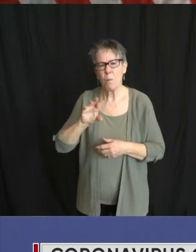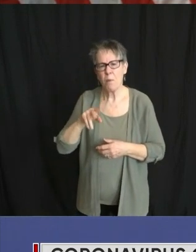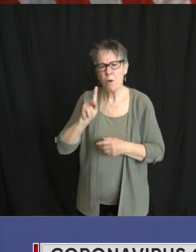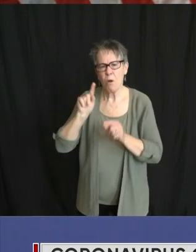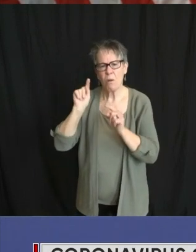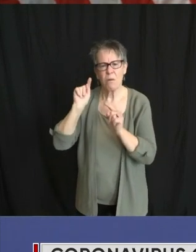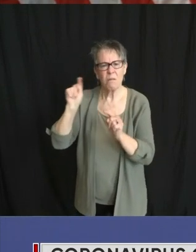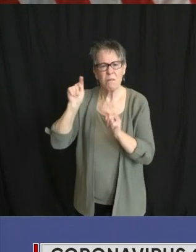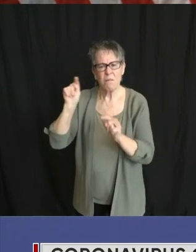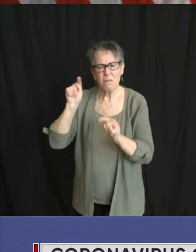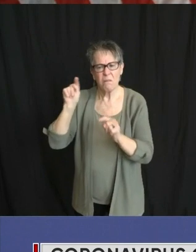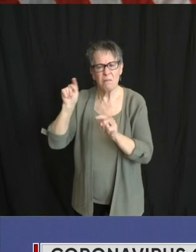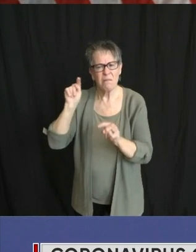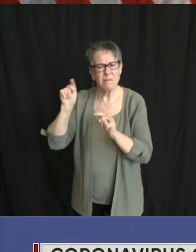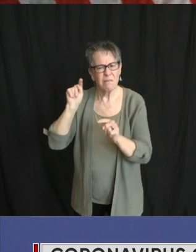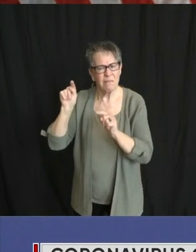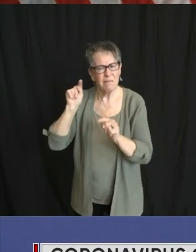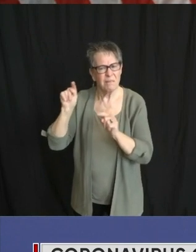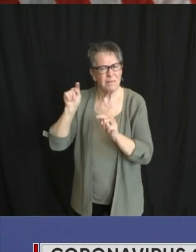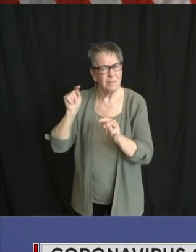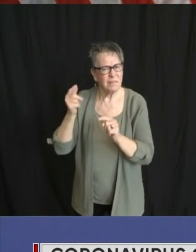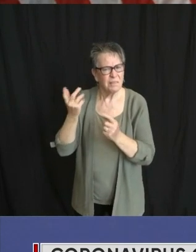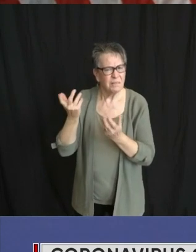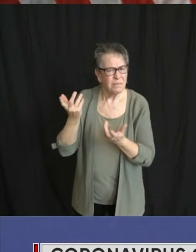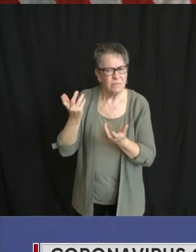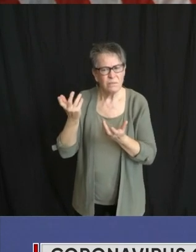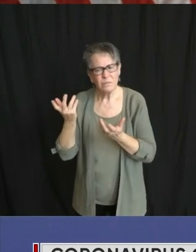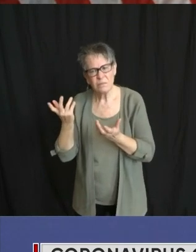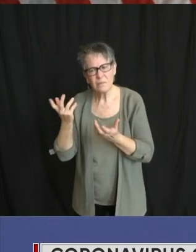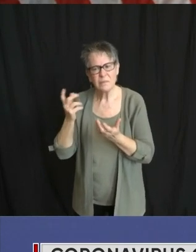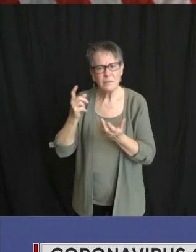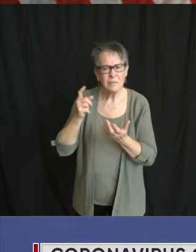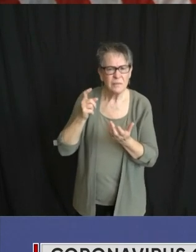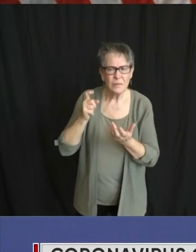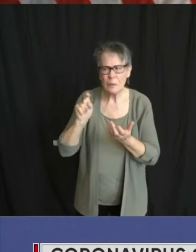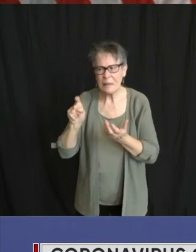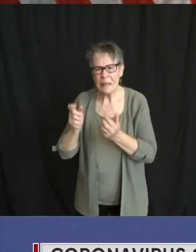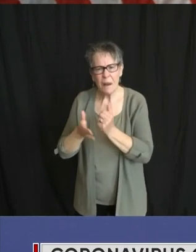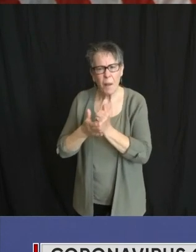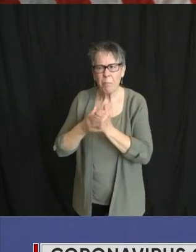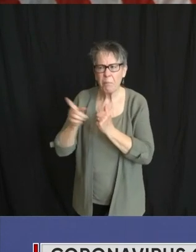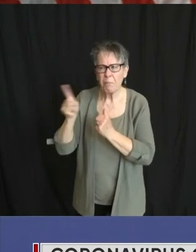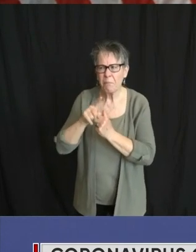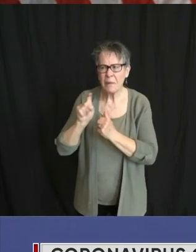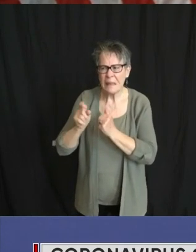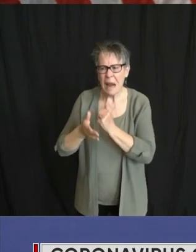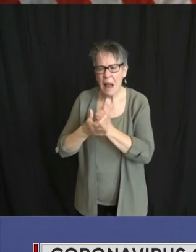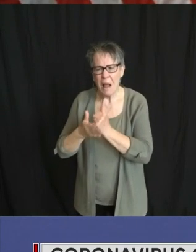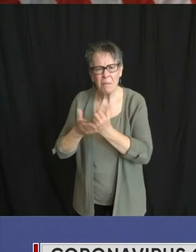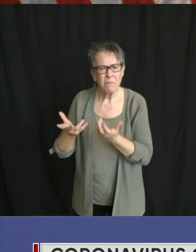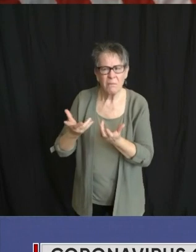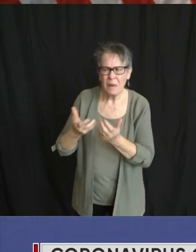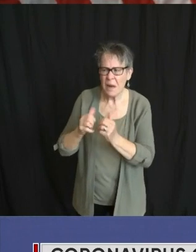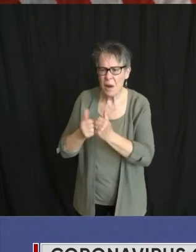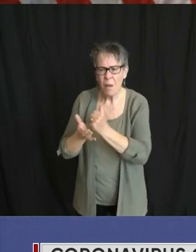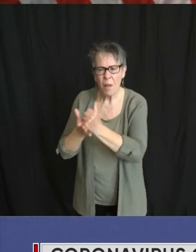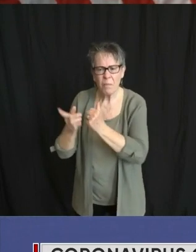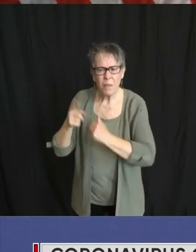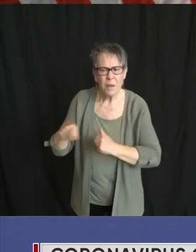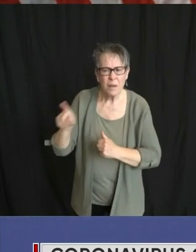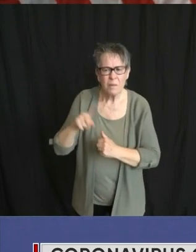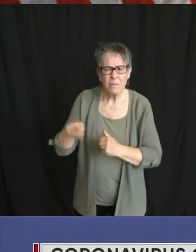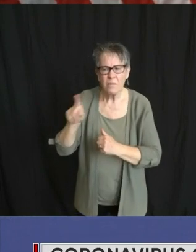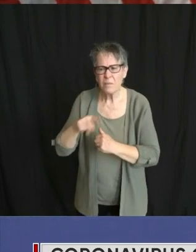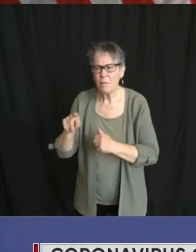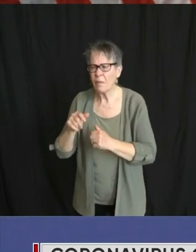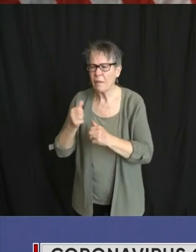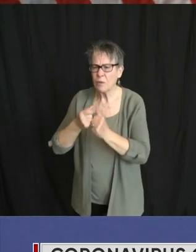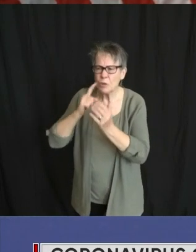PARAMUS AND IN THE CASE OF